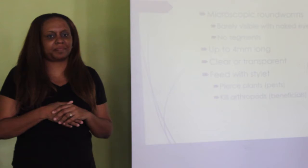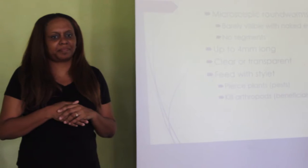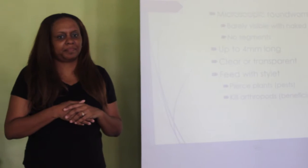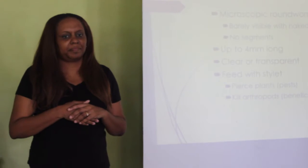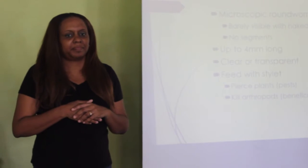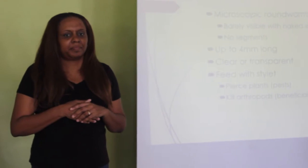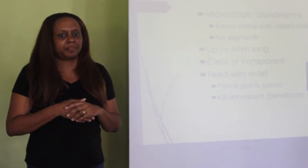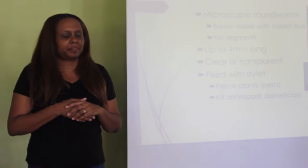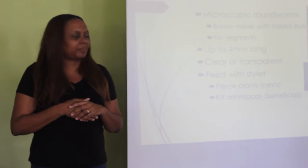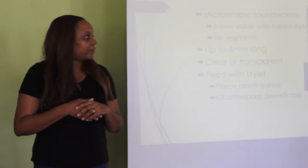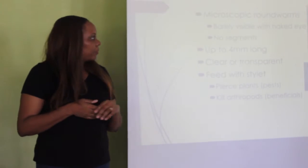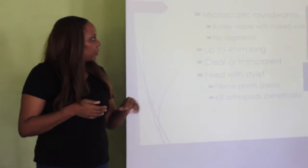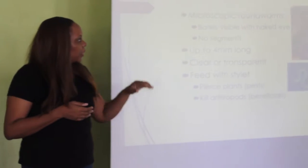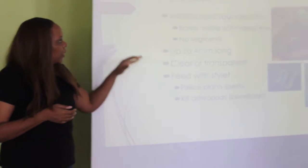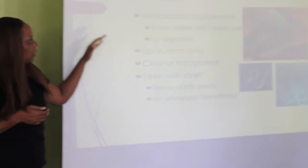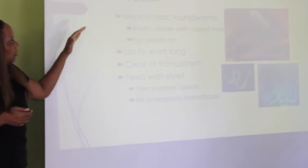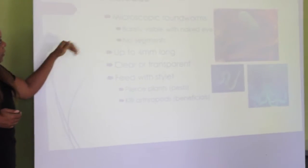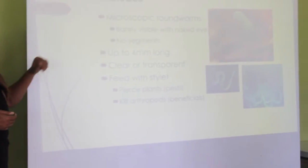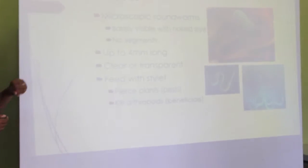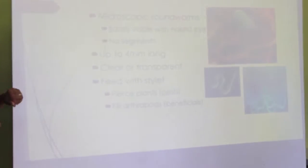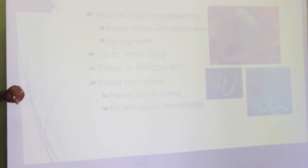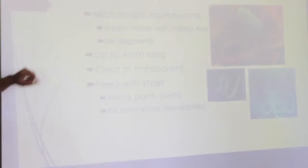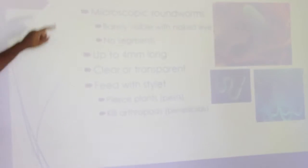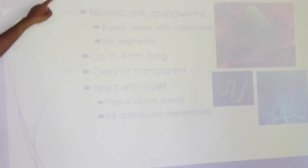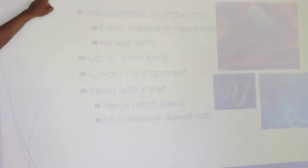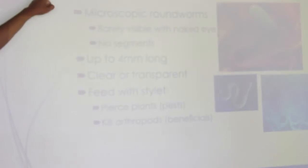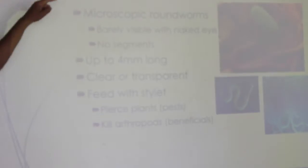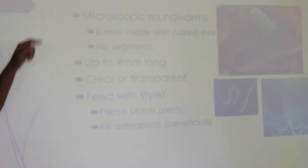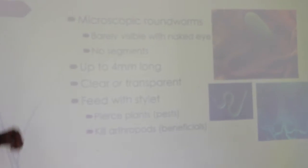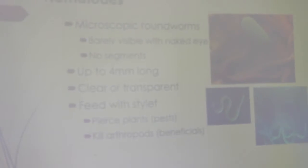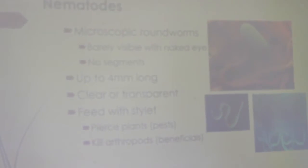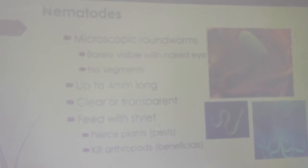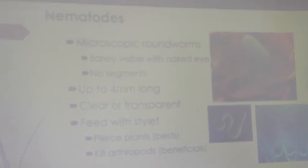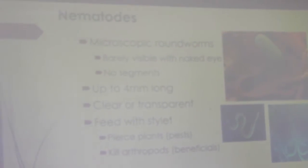we're going to nematodes very small organism organisms as well